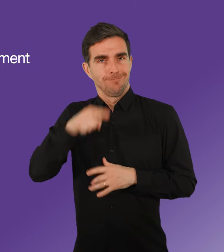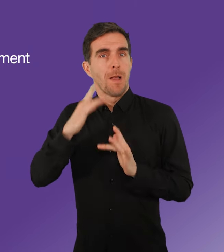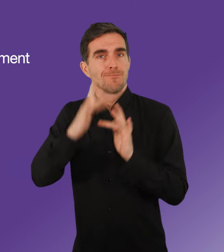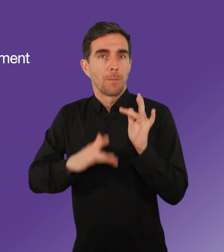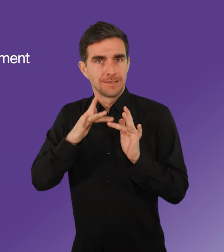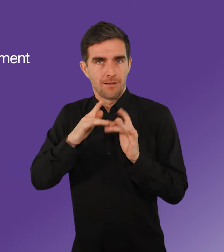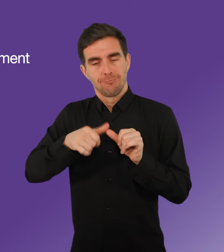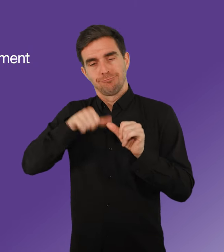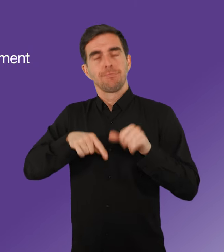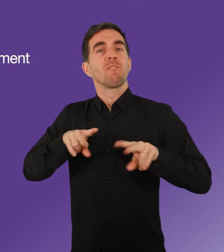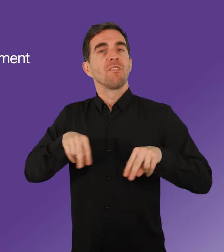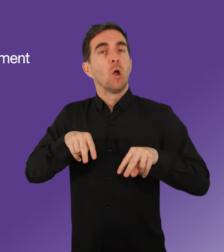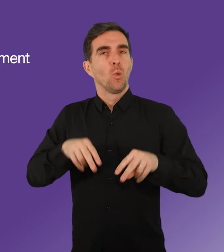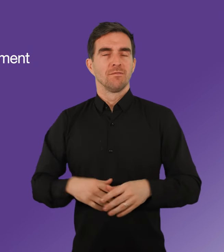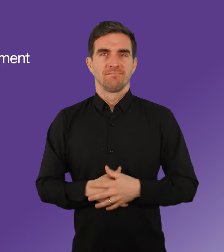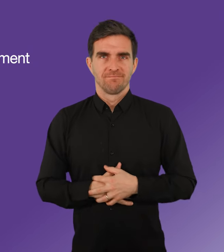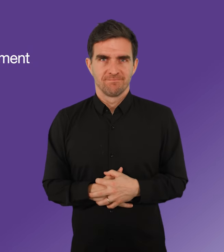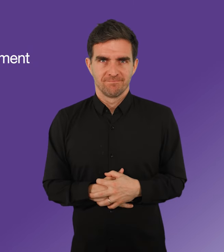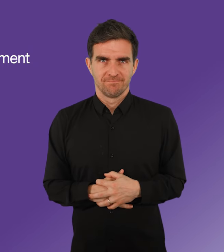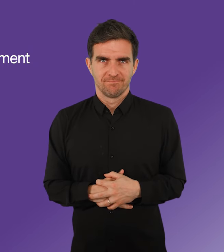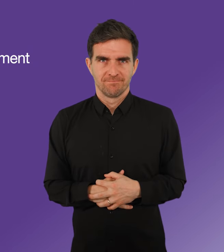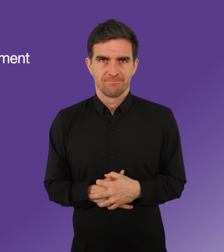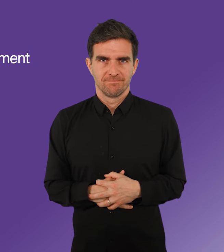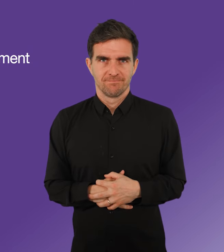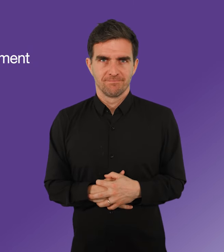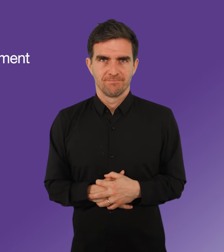please see the websites listed on the video description below.